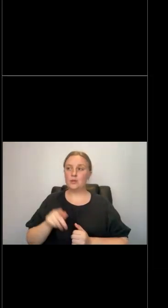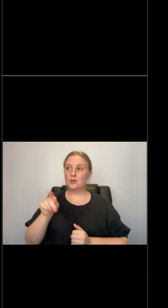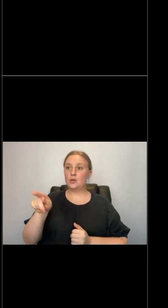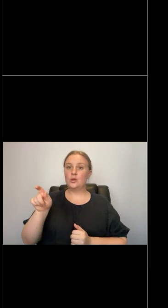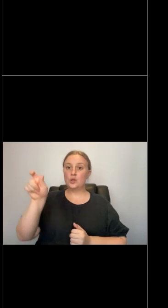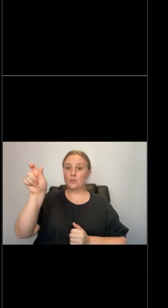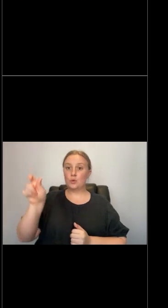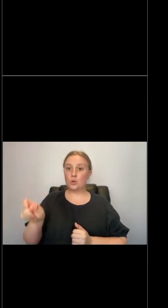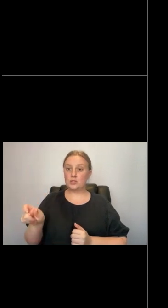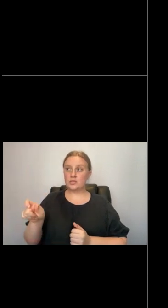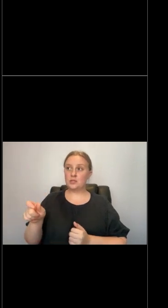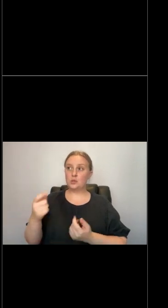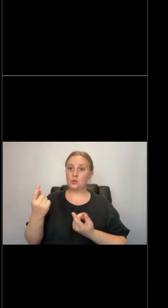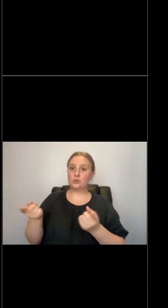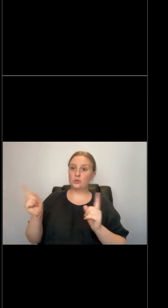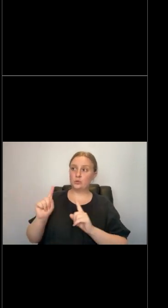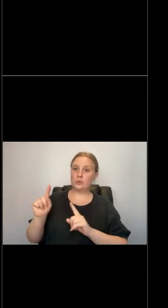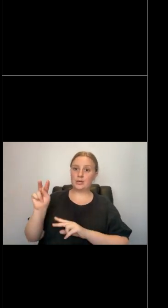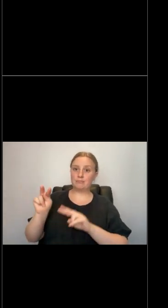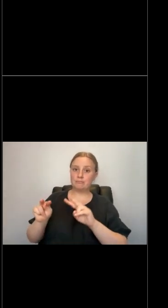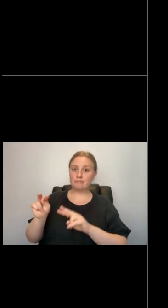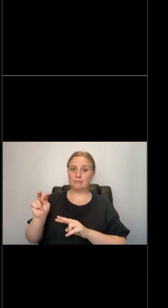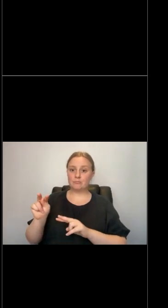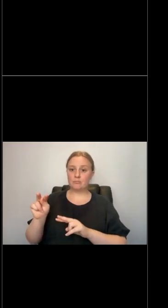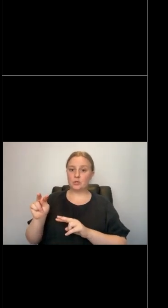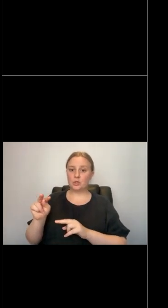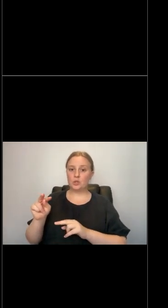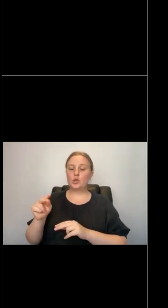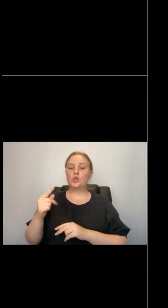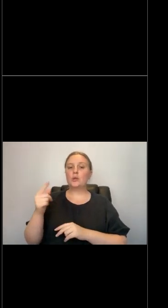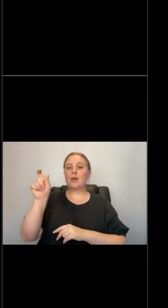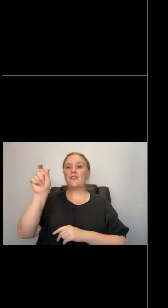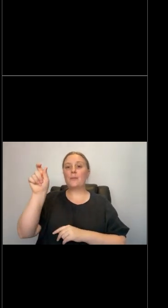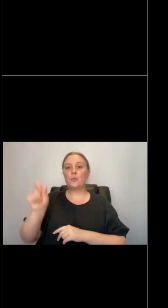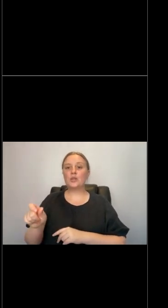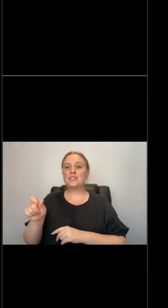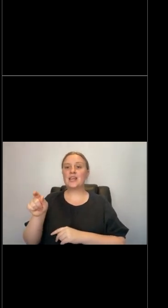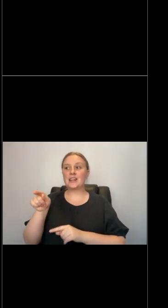Authorities don't attend the hearings because it effectively gives them notice